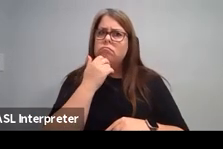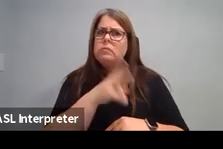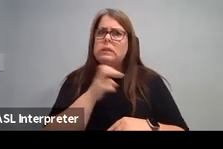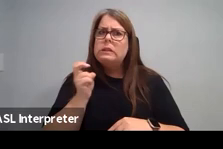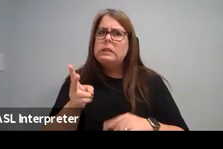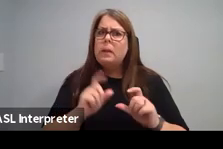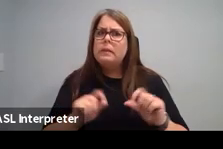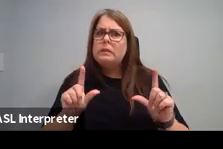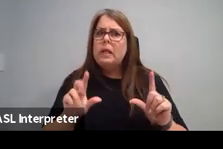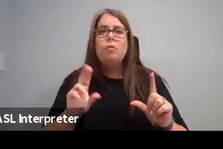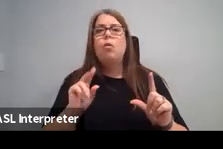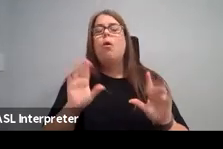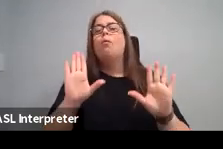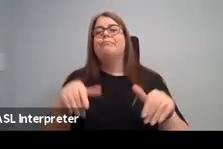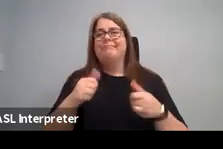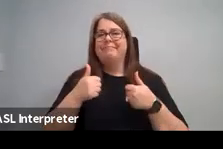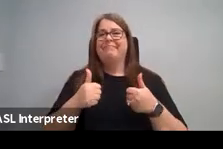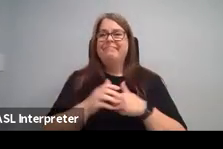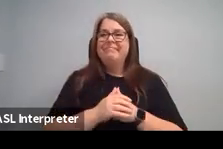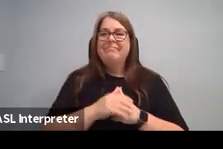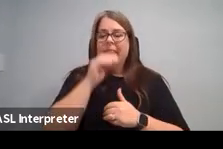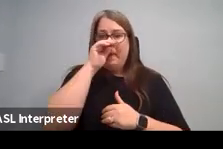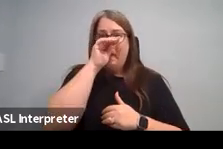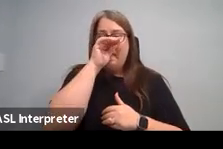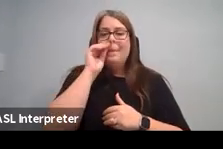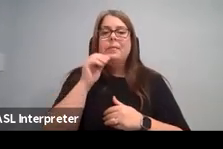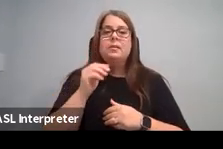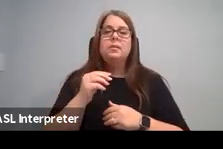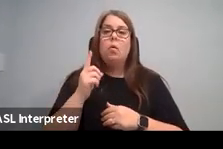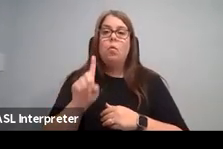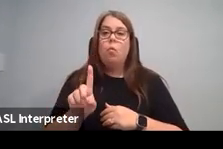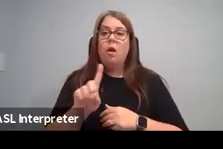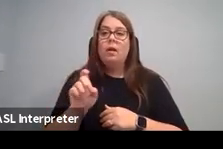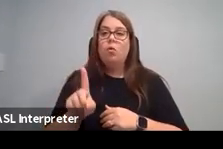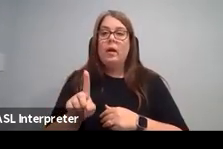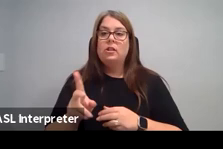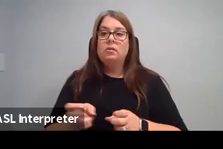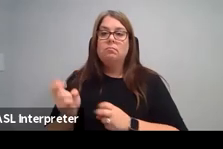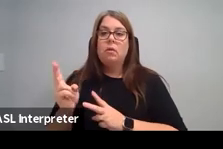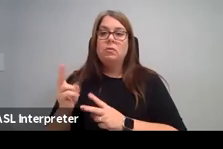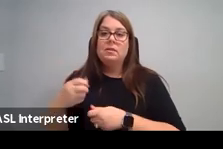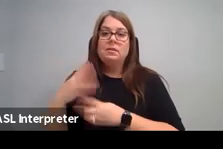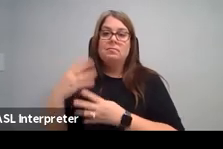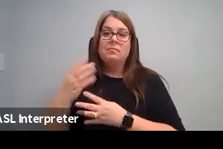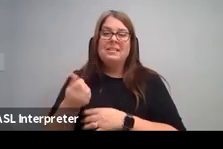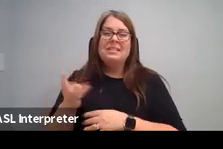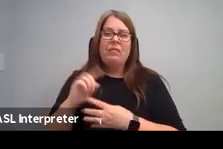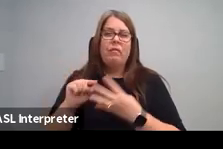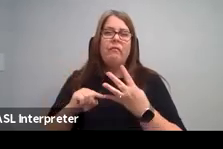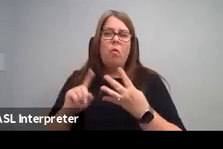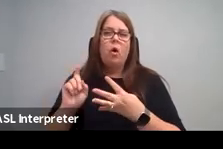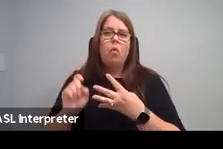Allison Frenzel : We're good. Okay, so there's really only one question right here. Oh no, there's not there's four. Okay, so there was one question, are we